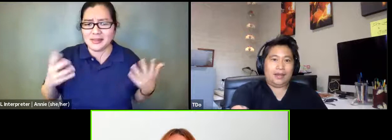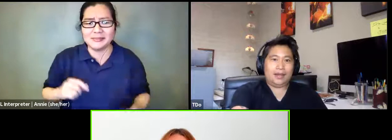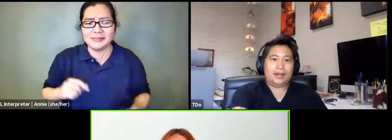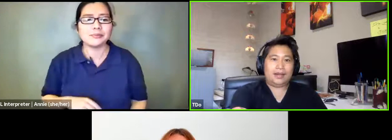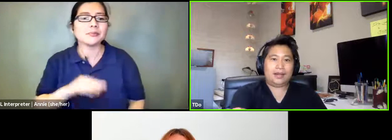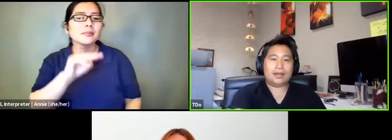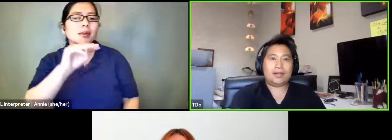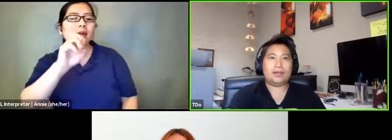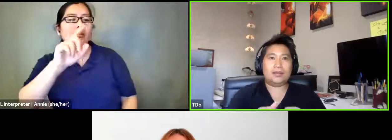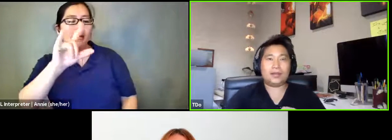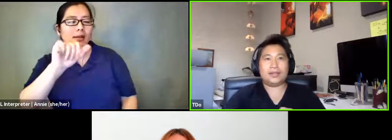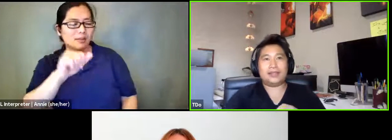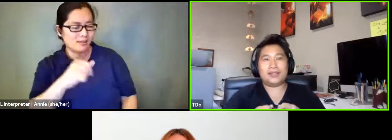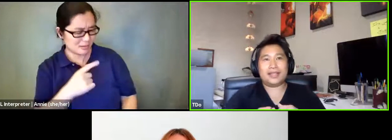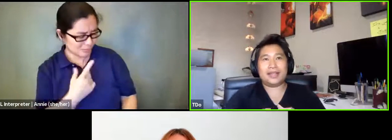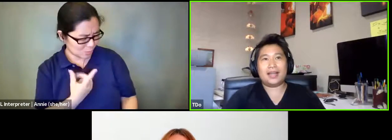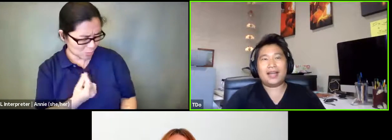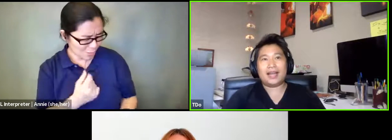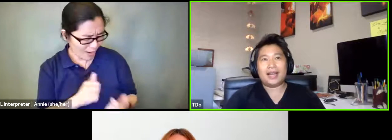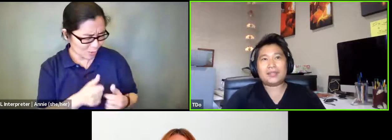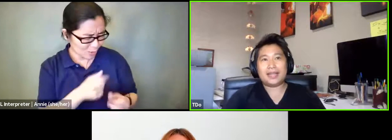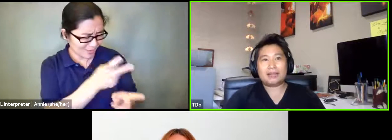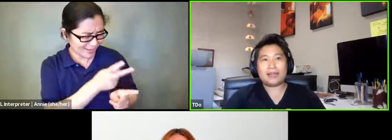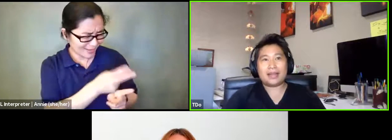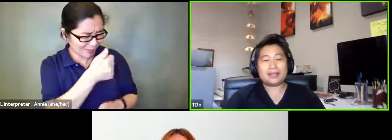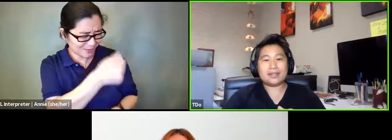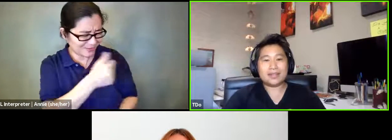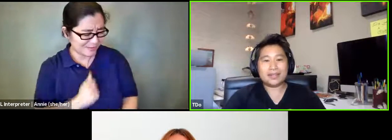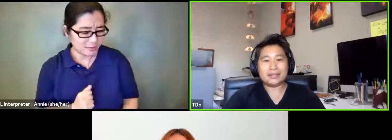TDo: What do I do to take care of myself? I have been taking baths lately.